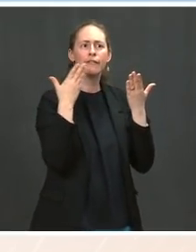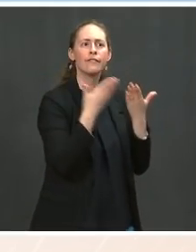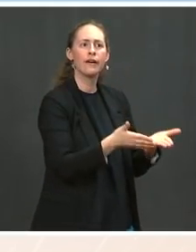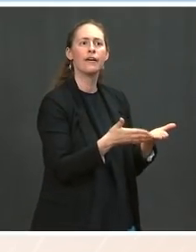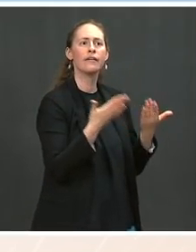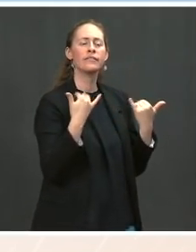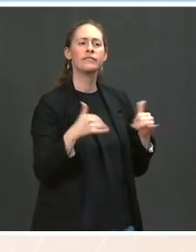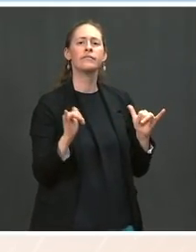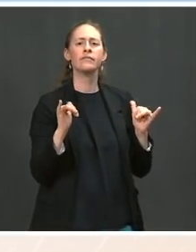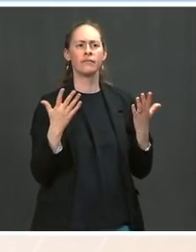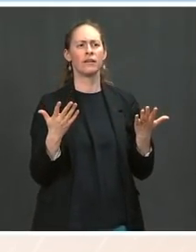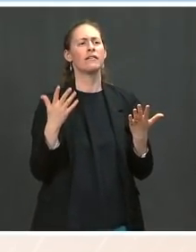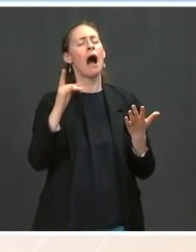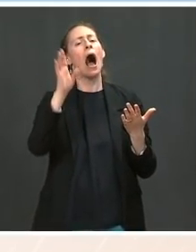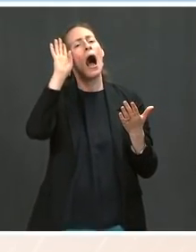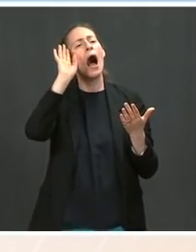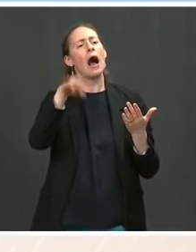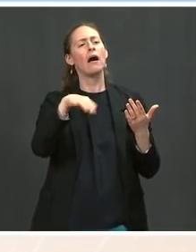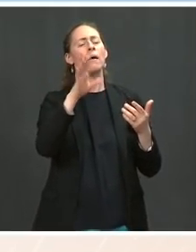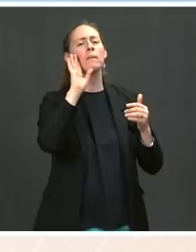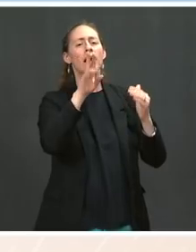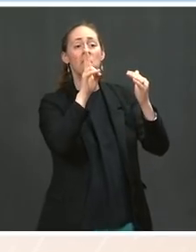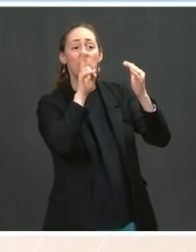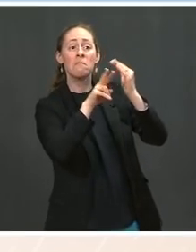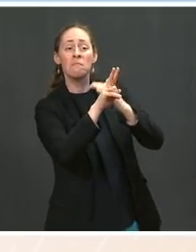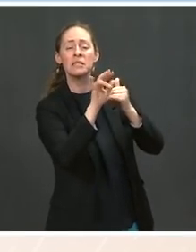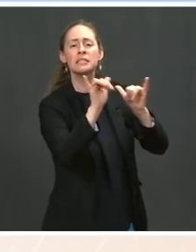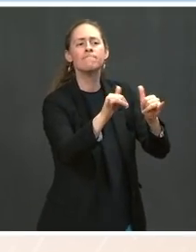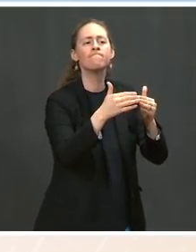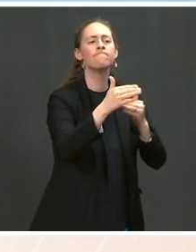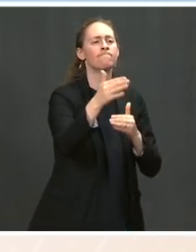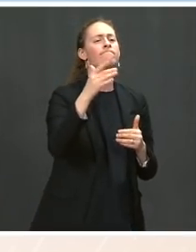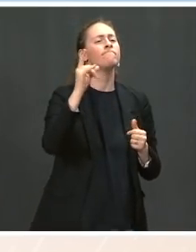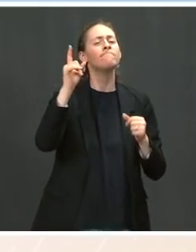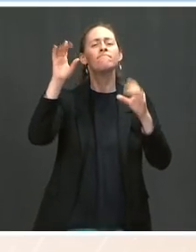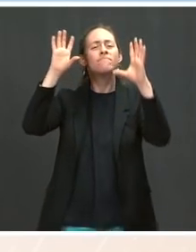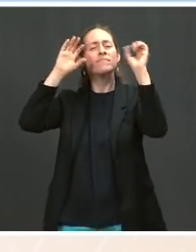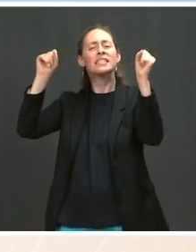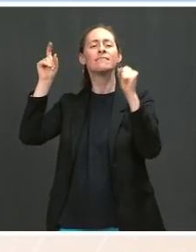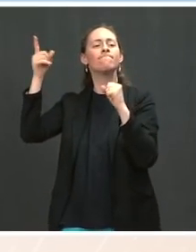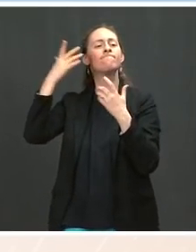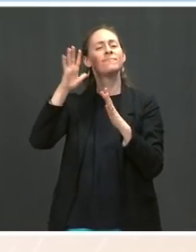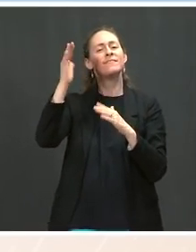So I would say the way the President views it -- and you know his own history on this, and it has been well publicized and published